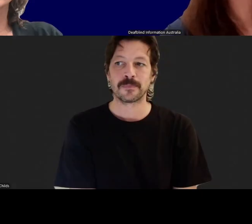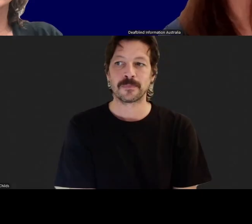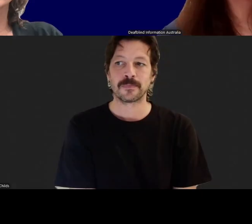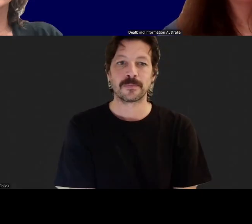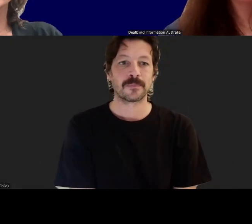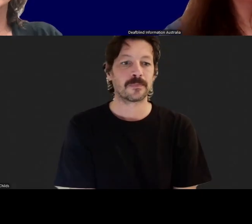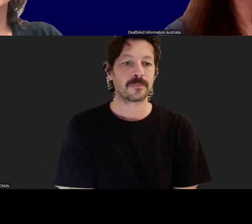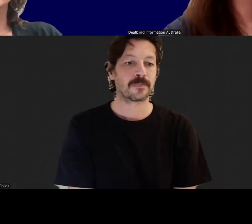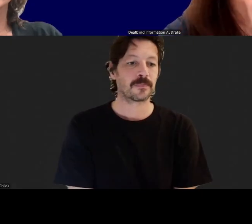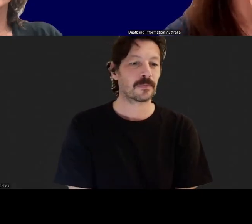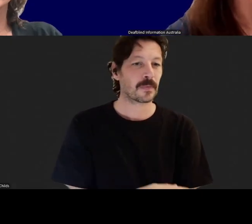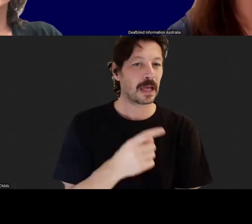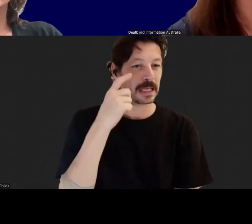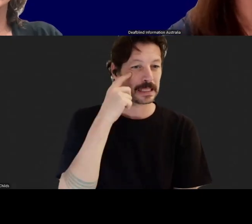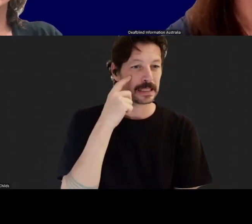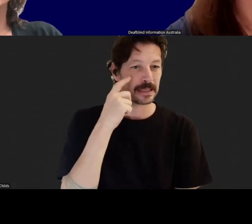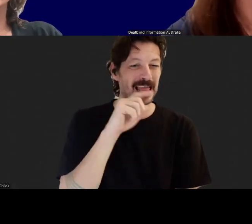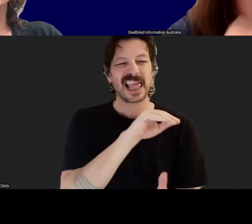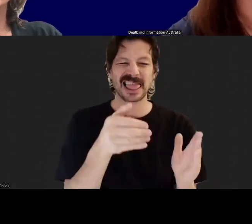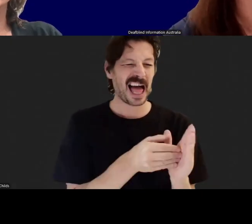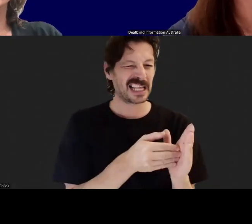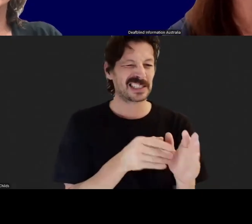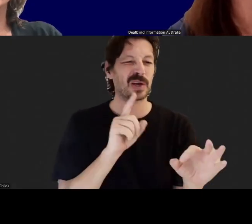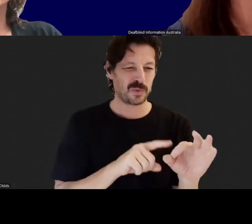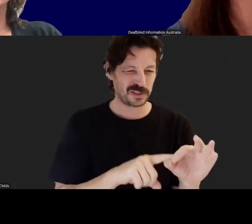I think this might be the last question and then we will wrap it up. Thank you,